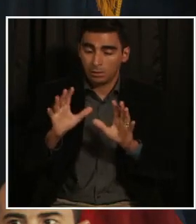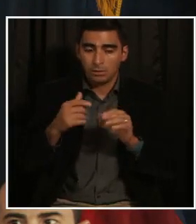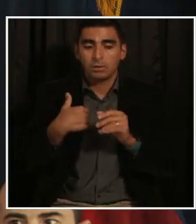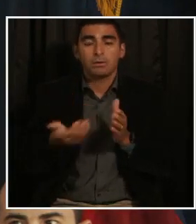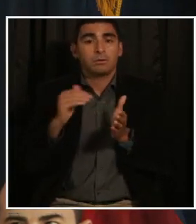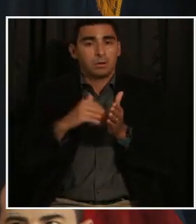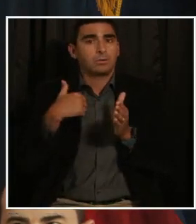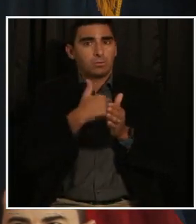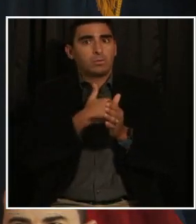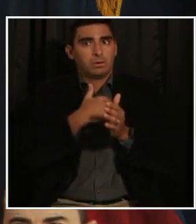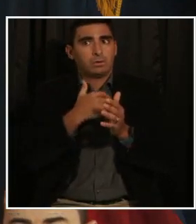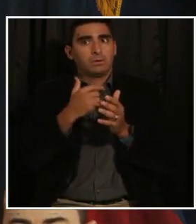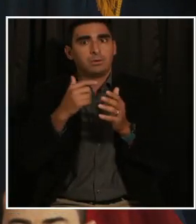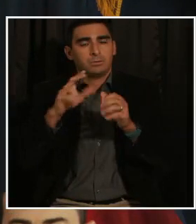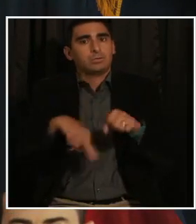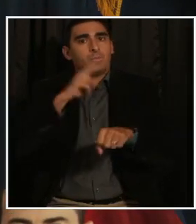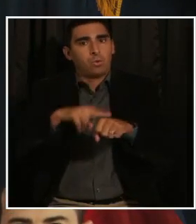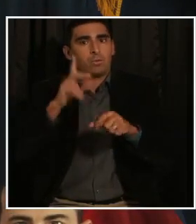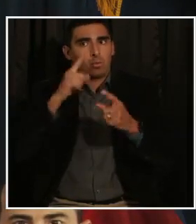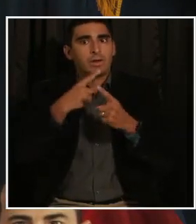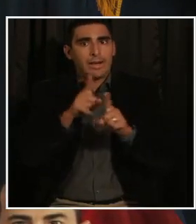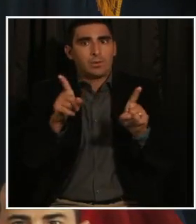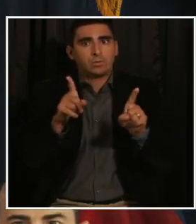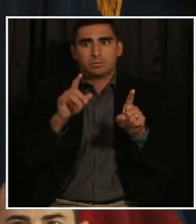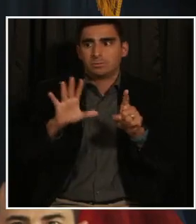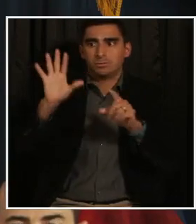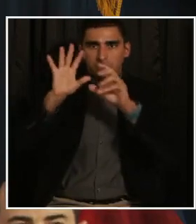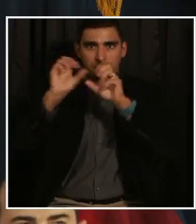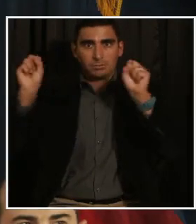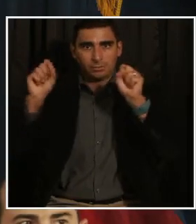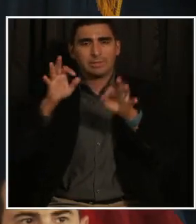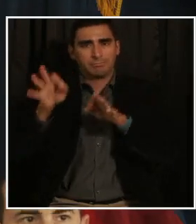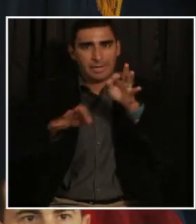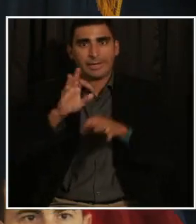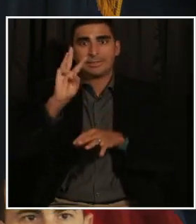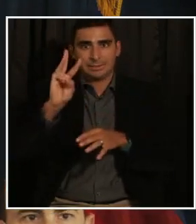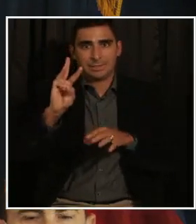normal way of announcing things they announced the the six broad steps what's happening they